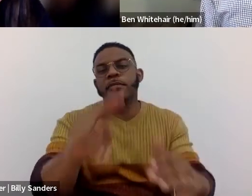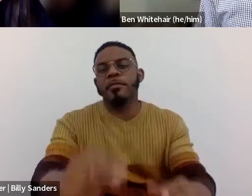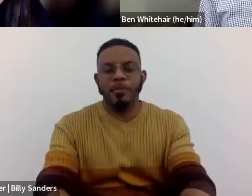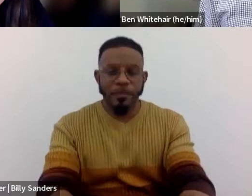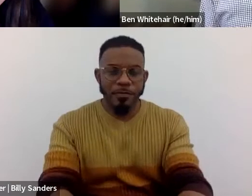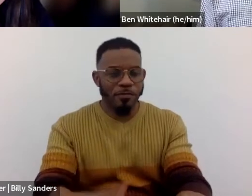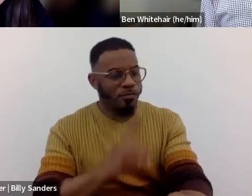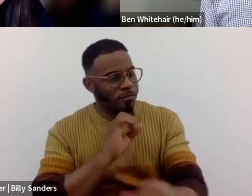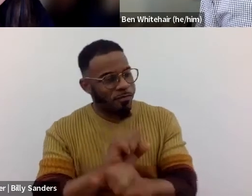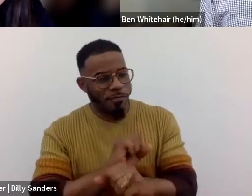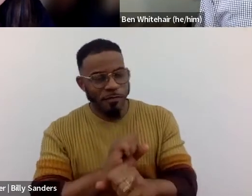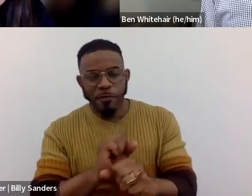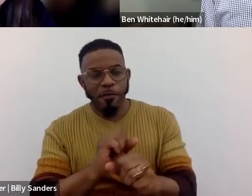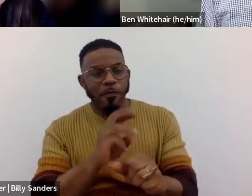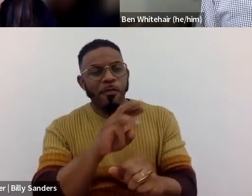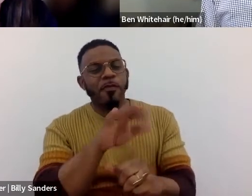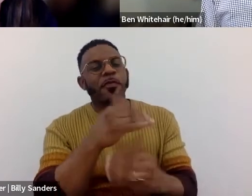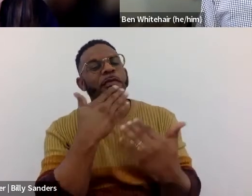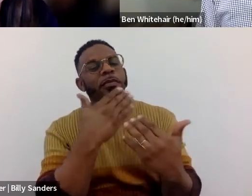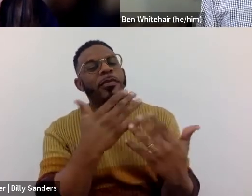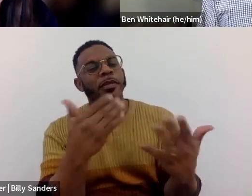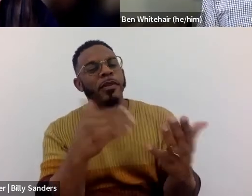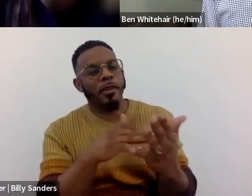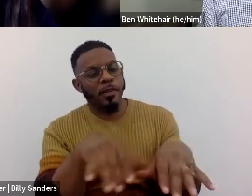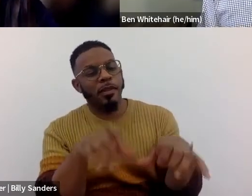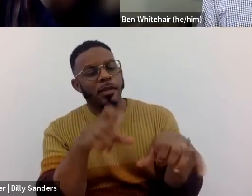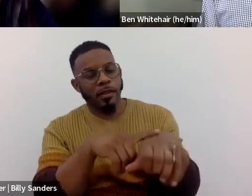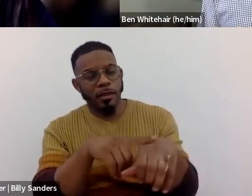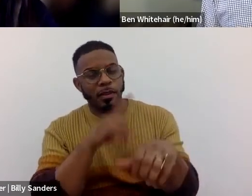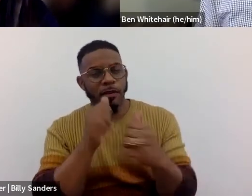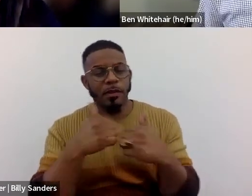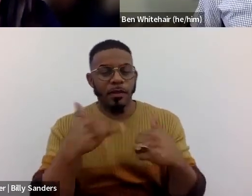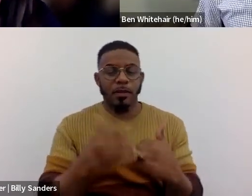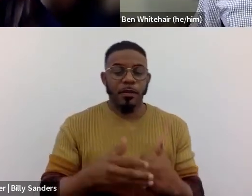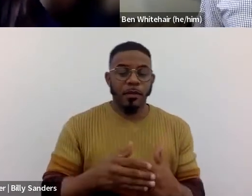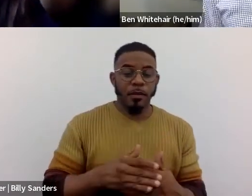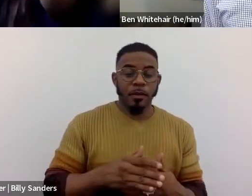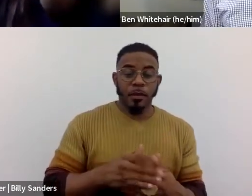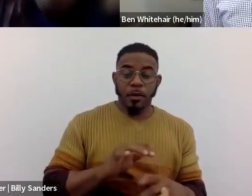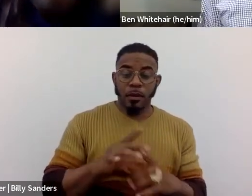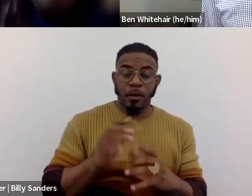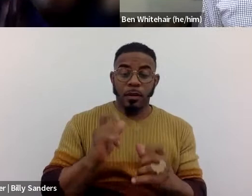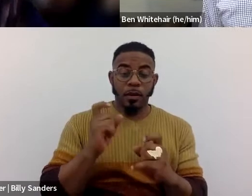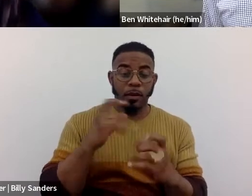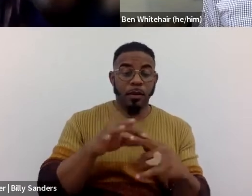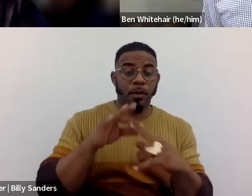Absolutely, well Mary, thank you again for taking the time to be with us today, I'd also like to give a special shout out